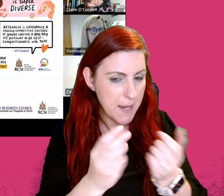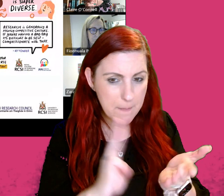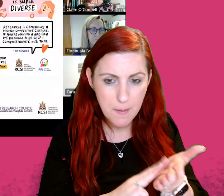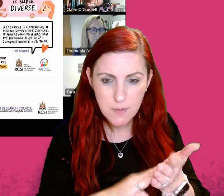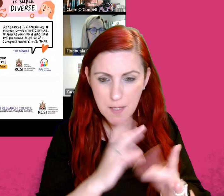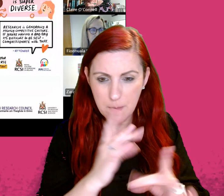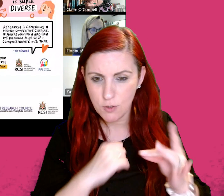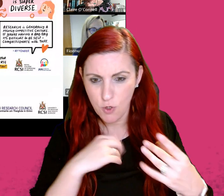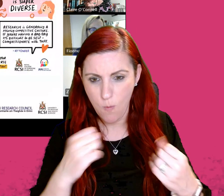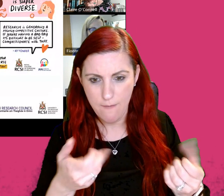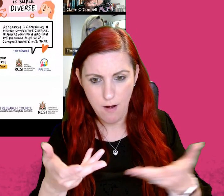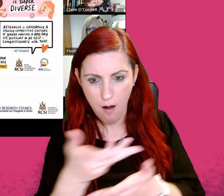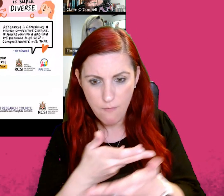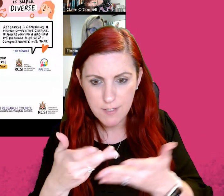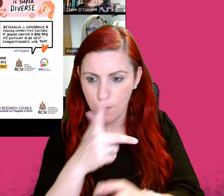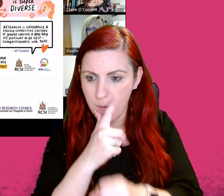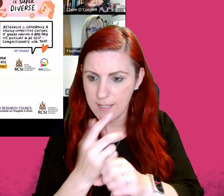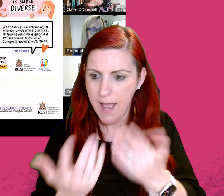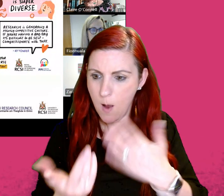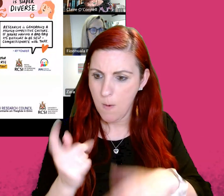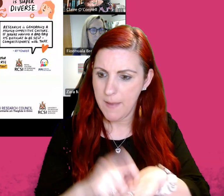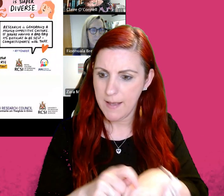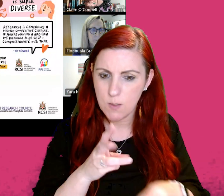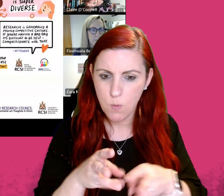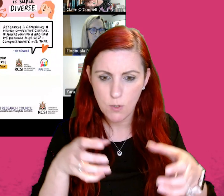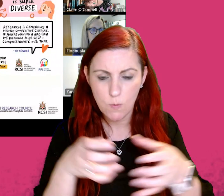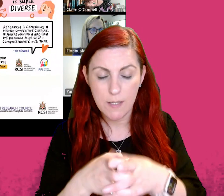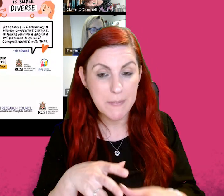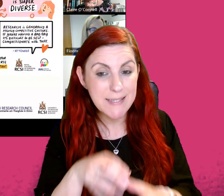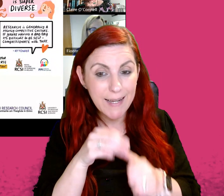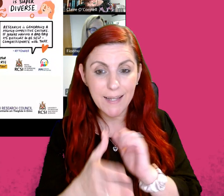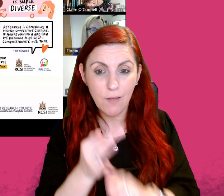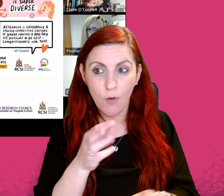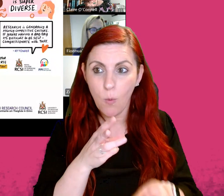how to work best together particular if you are working with researchers or PPI contributors who